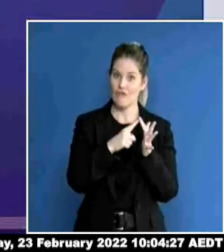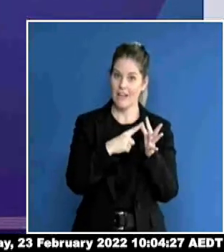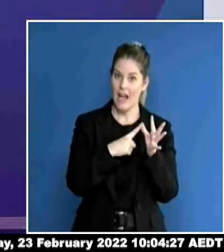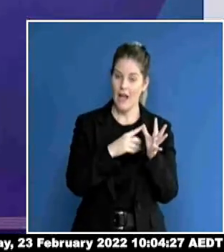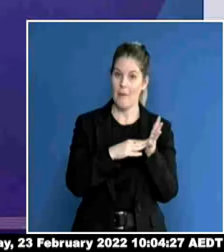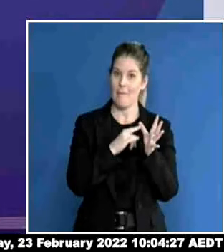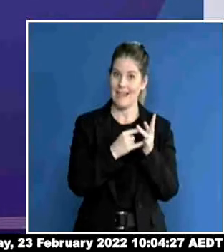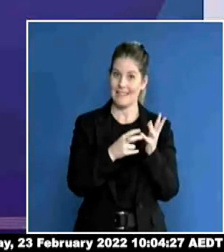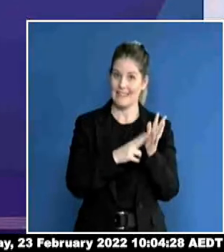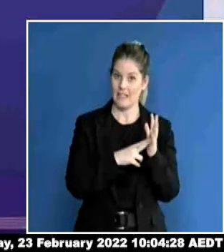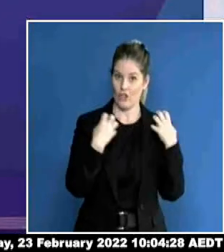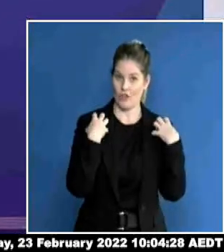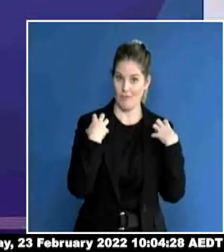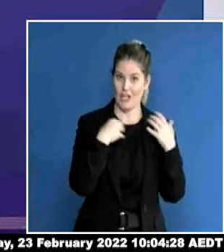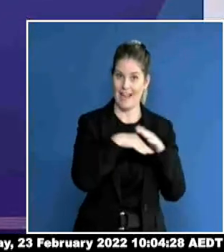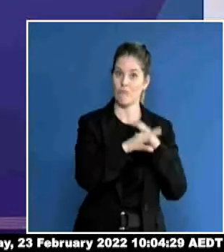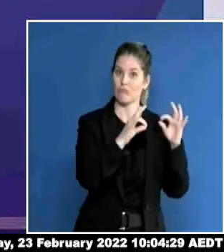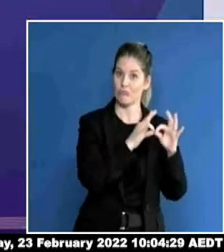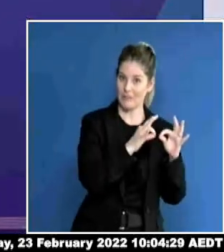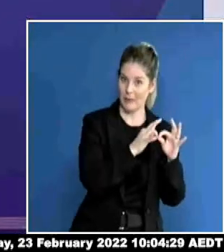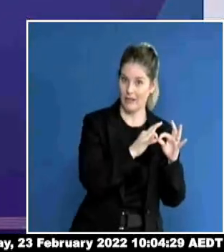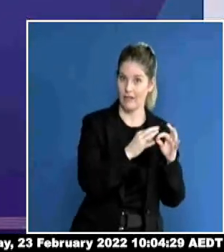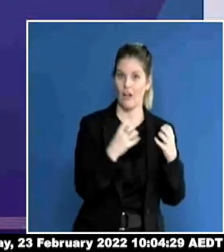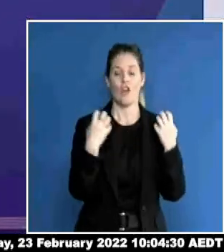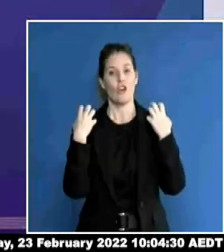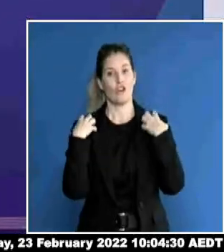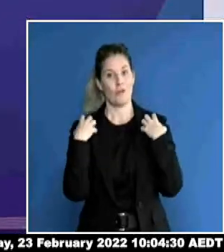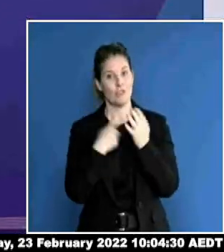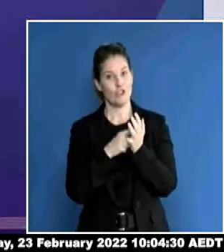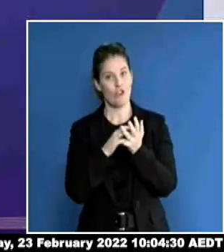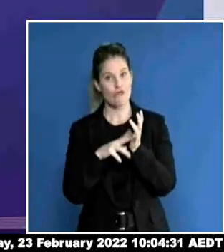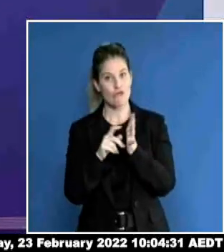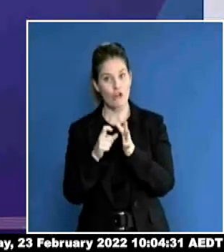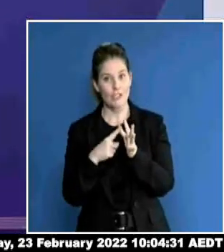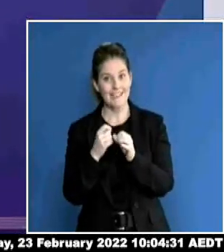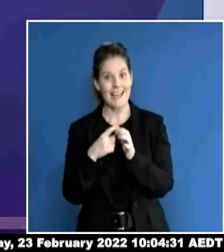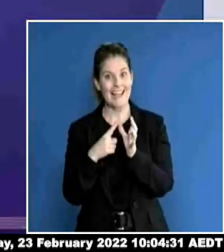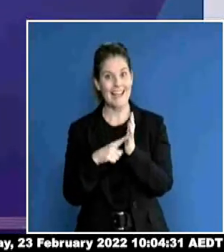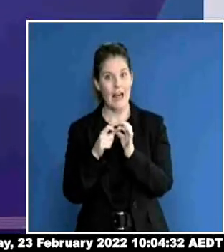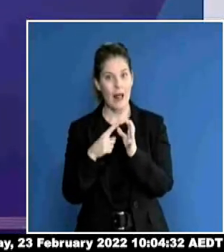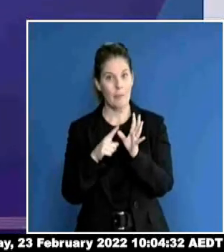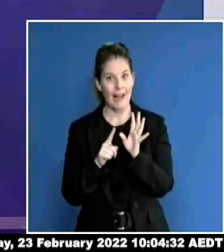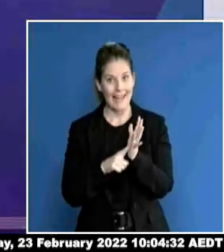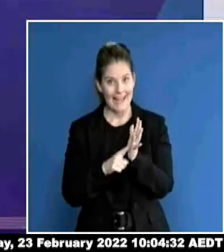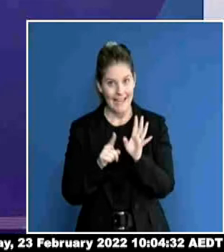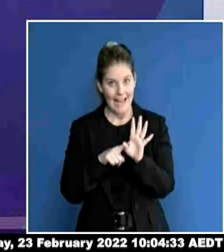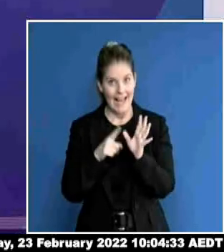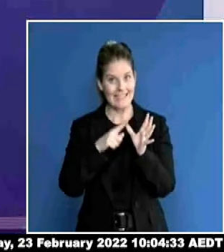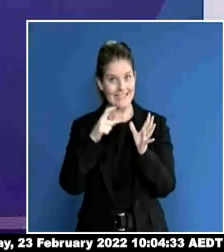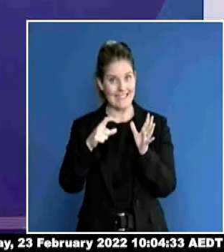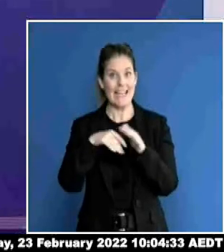Galbally AC is participating in this hearing from Melbourne, and I am participating in the